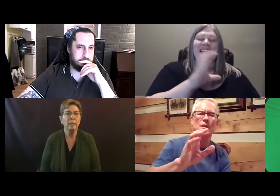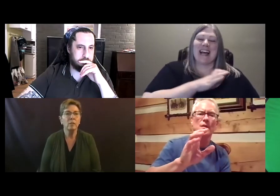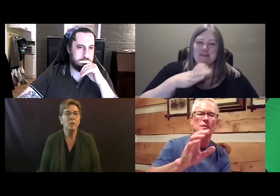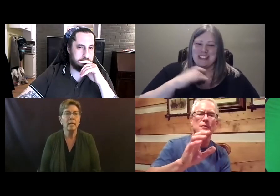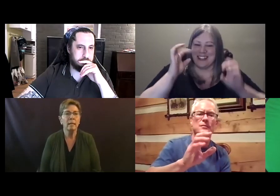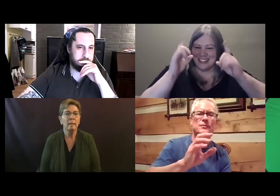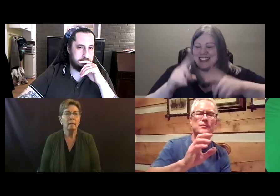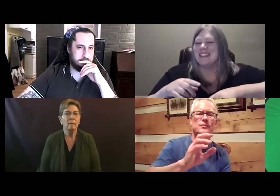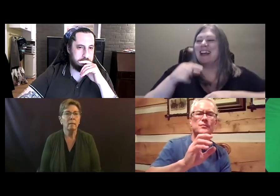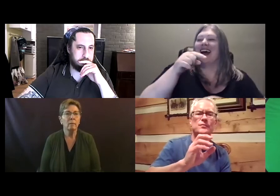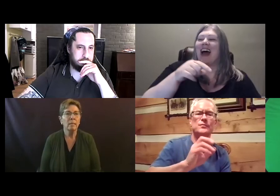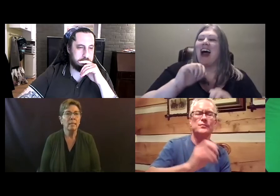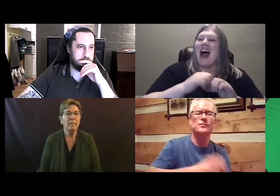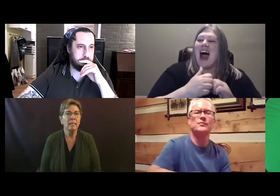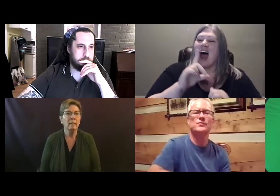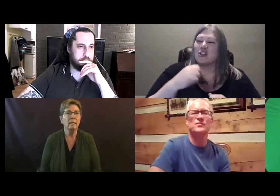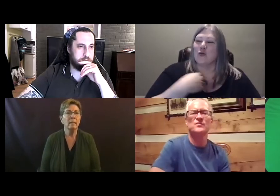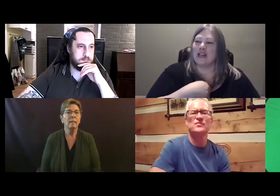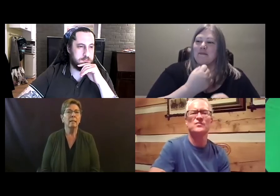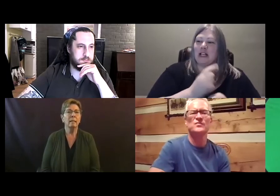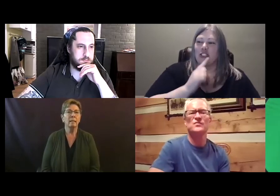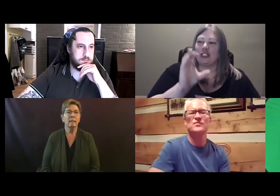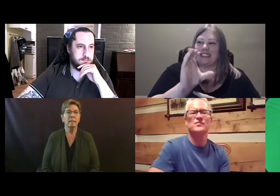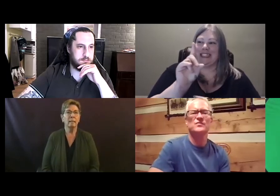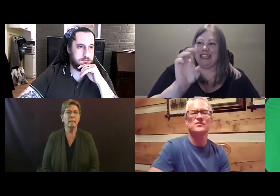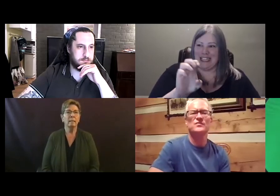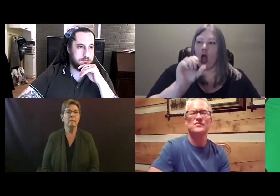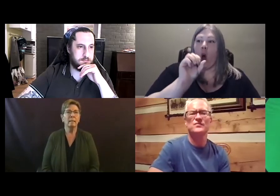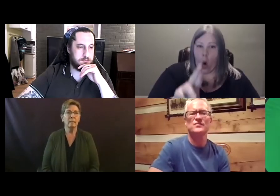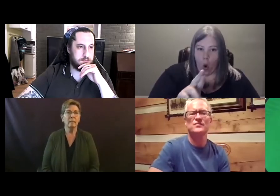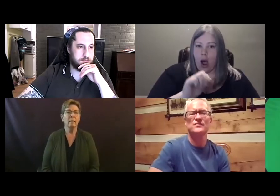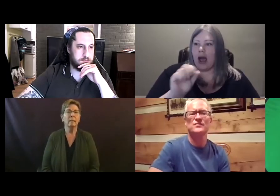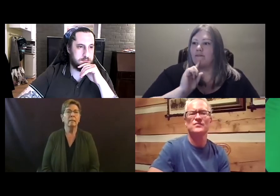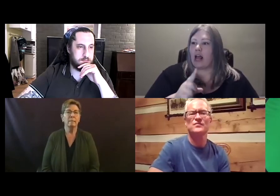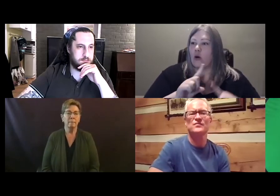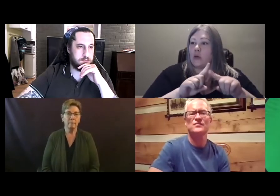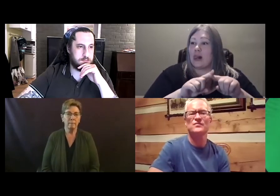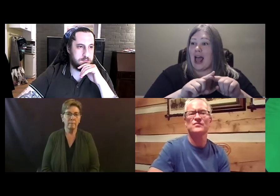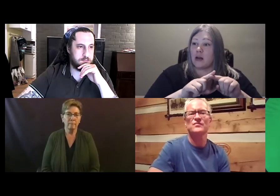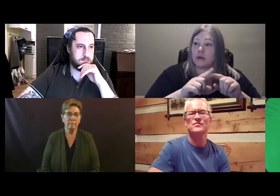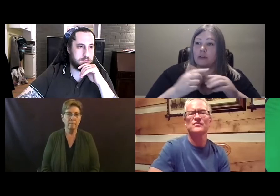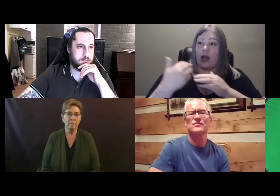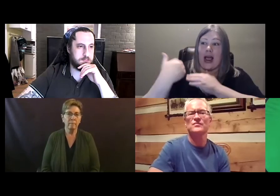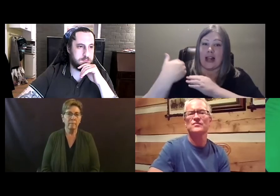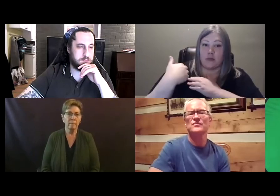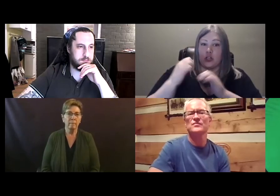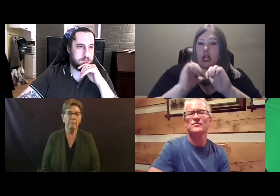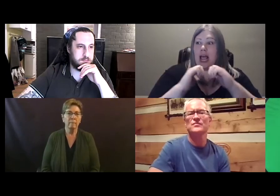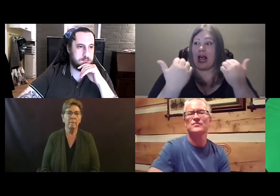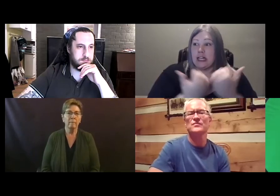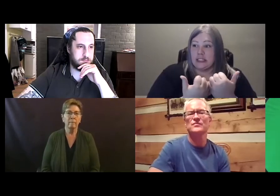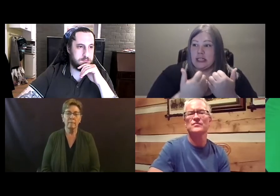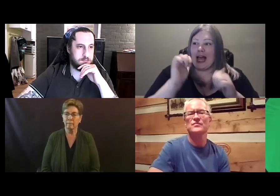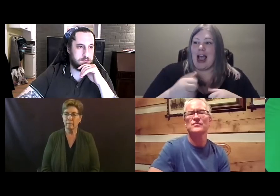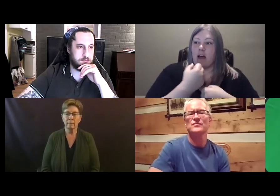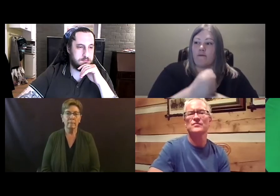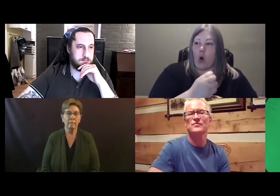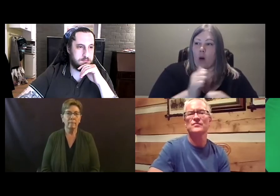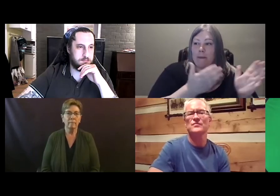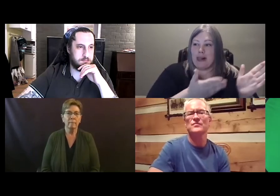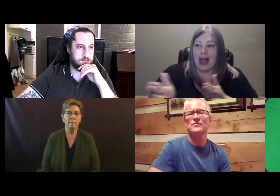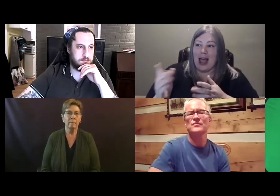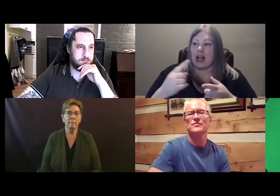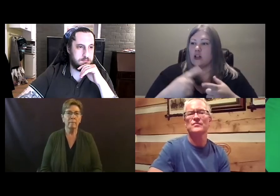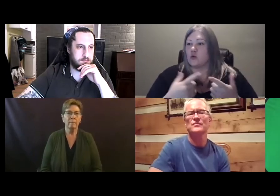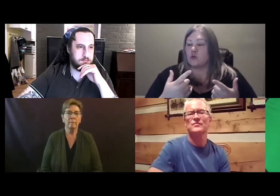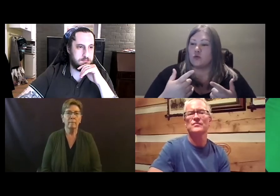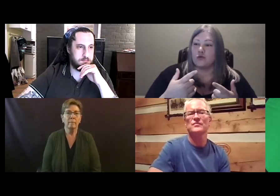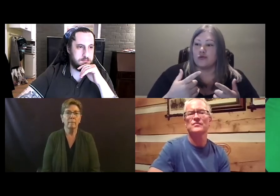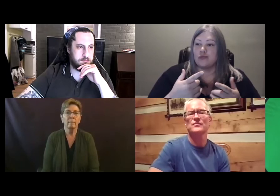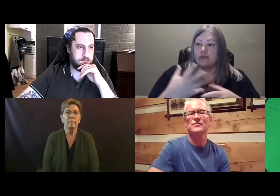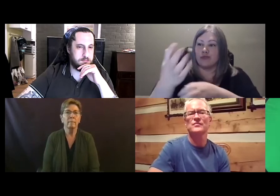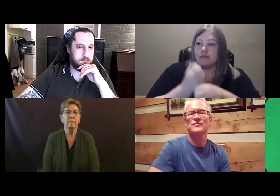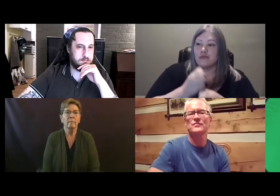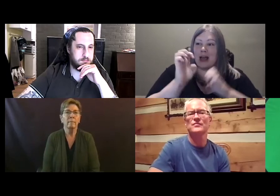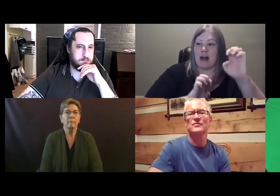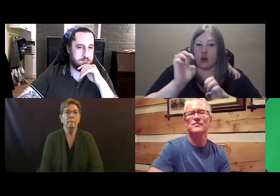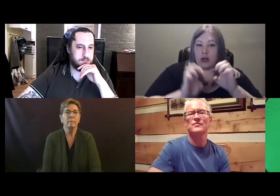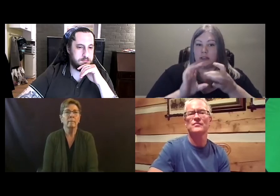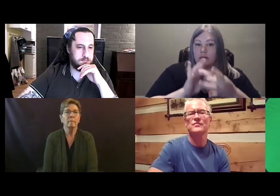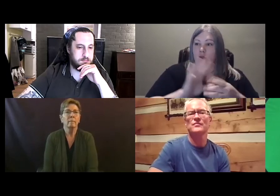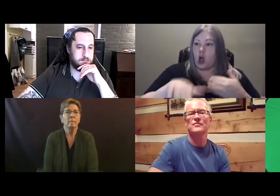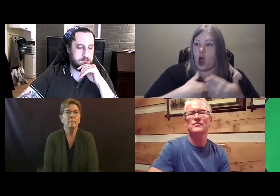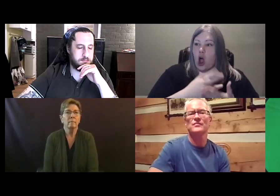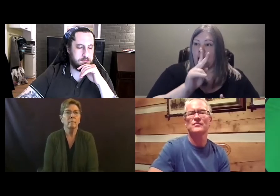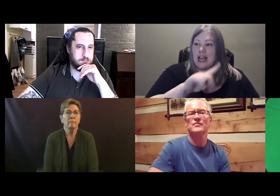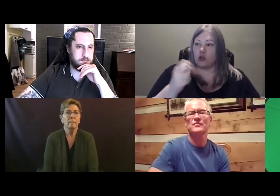How do we ensure that CDE is accountable or some sort of accountable agency who is planning